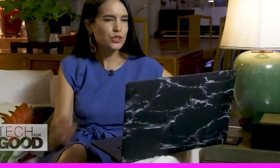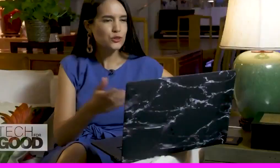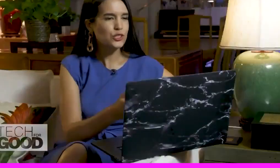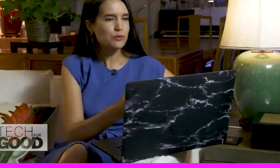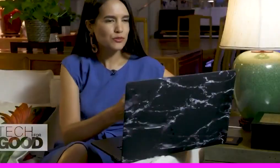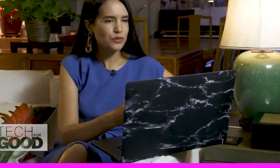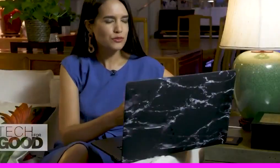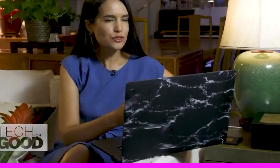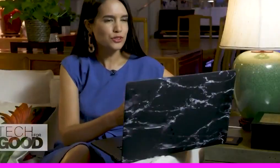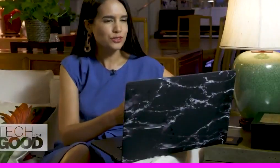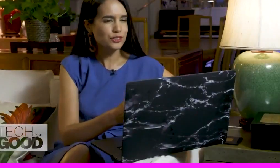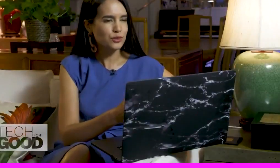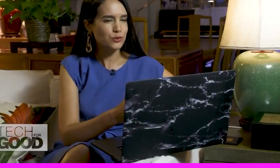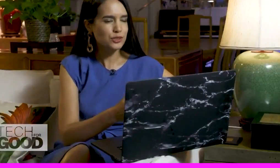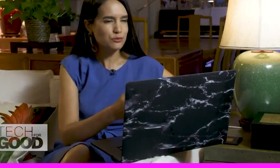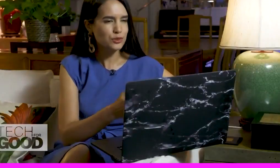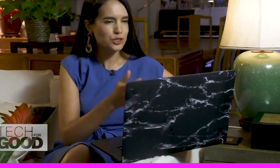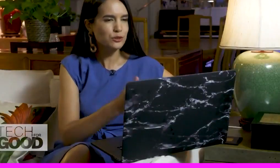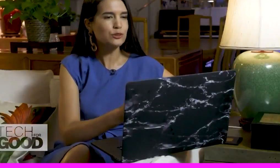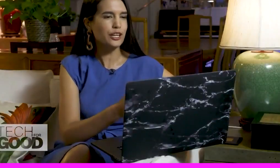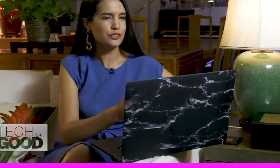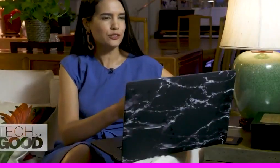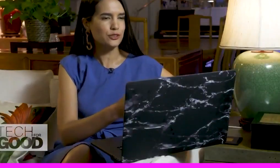What are your dreams for the future? You know, what would you like